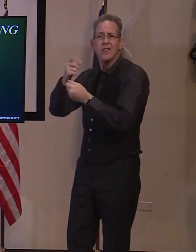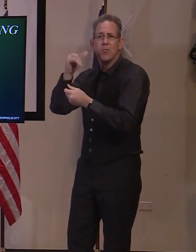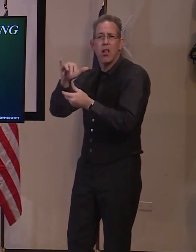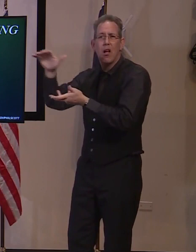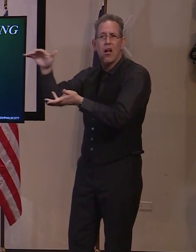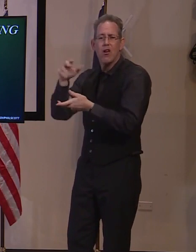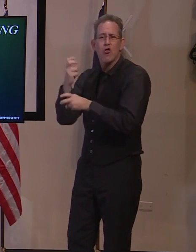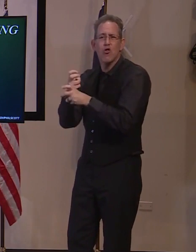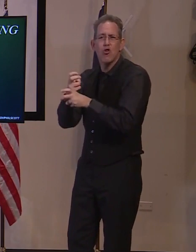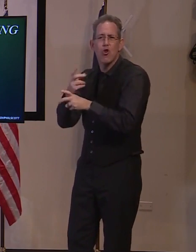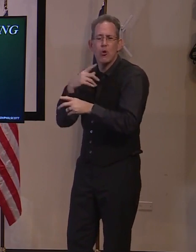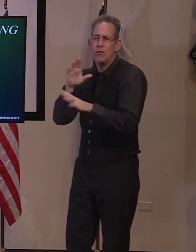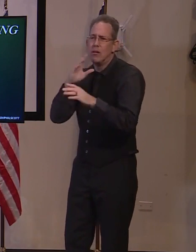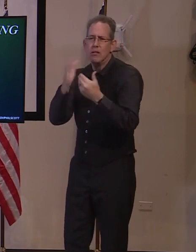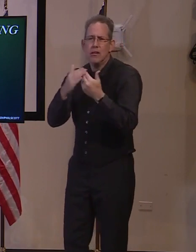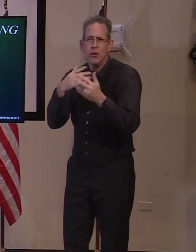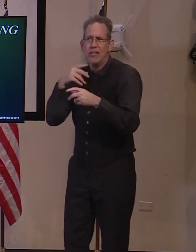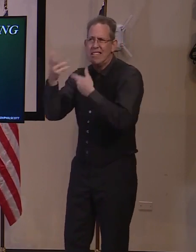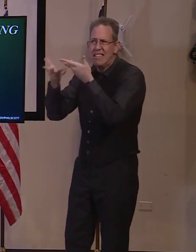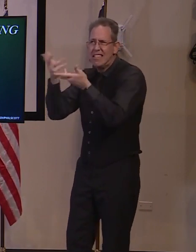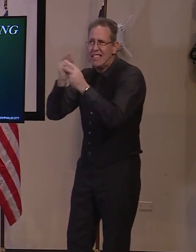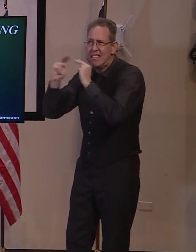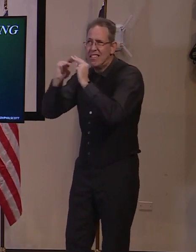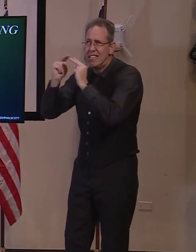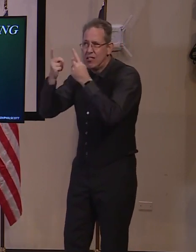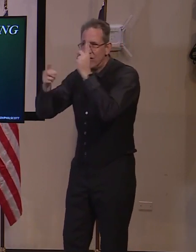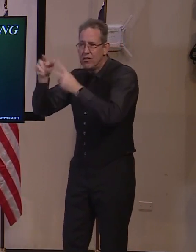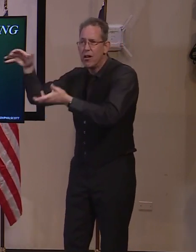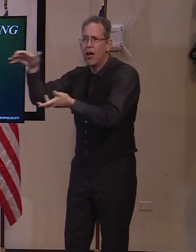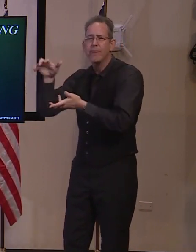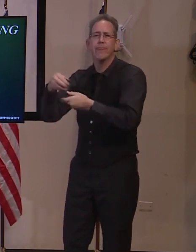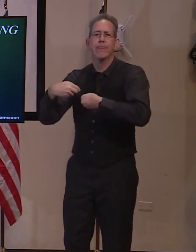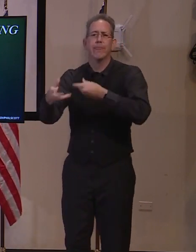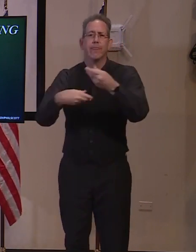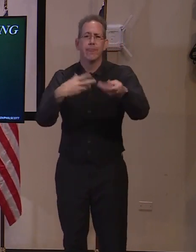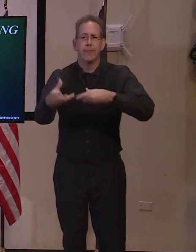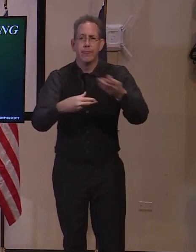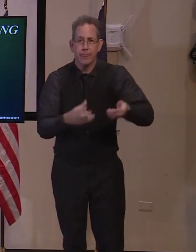to reimburse for these tests. But that doesn't that doesn't cover everyone,